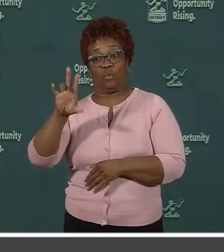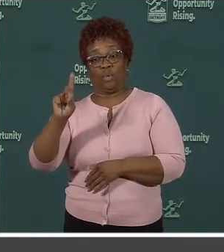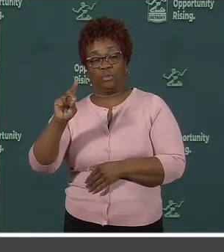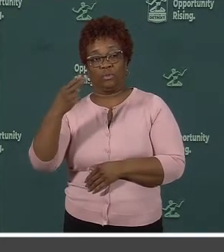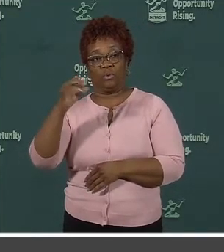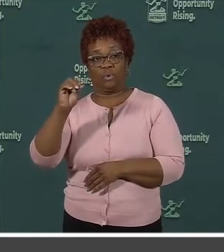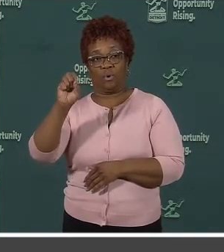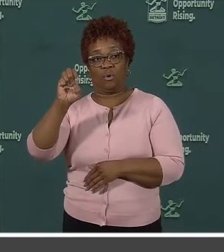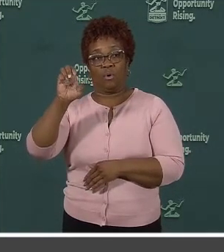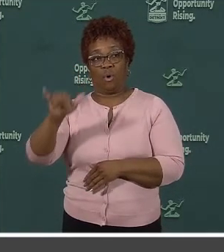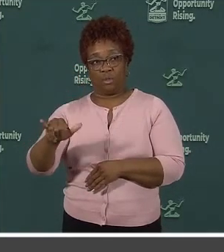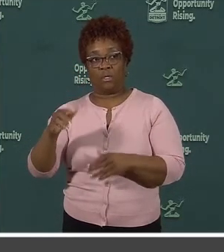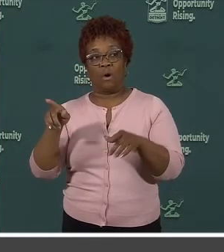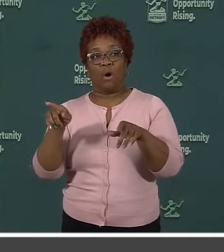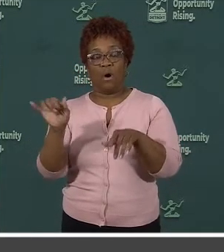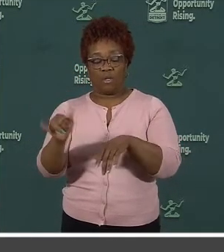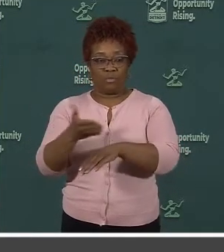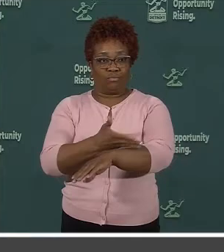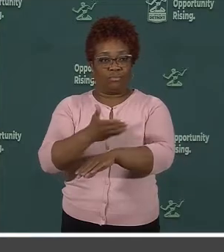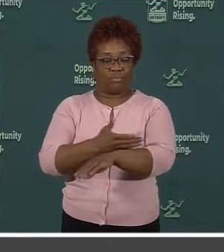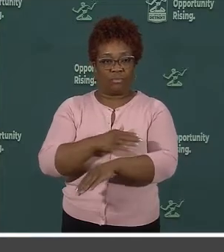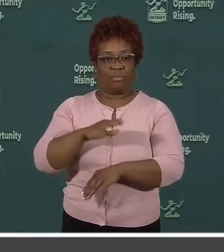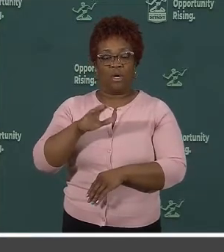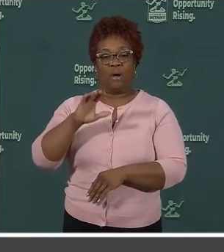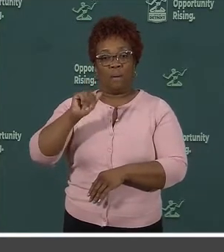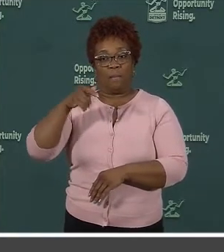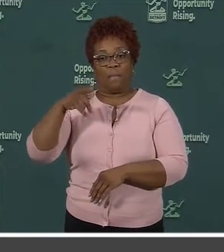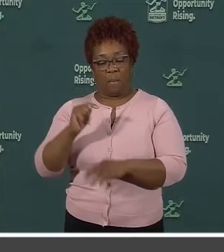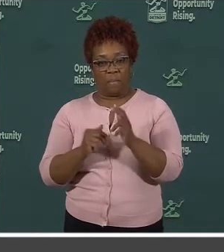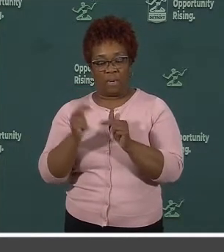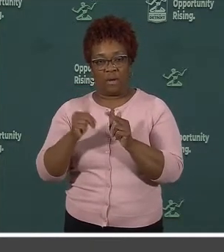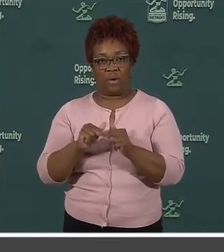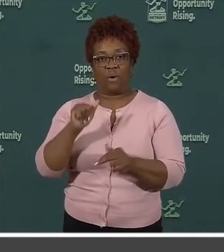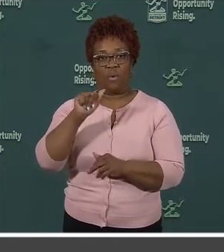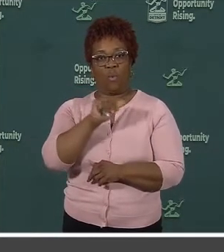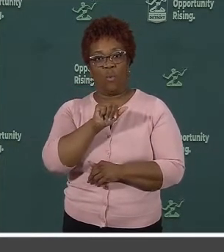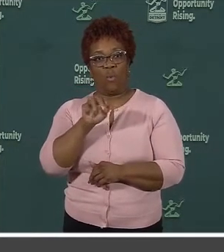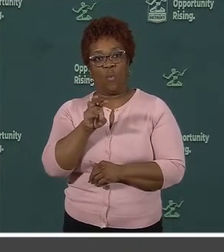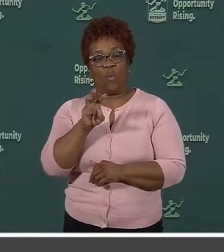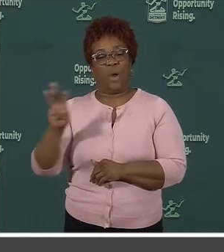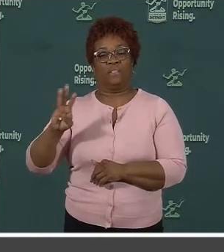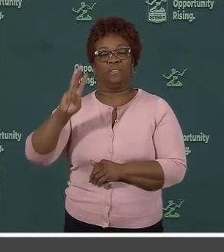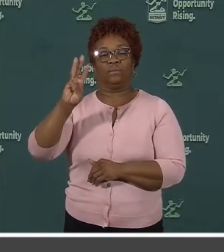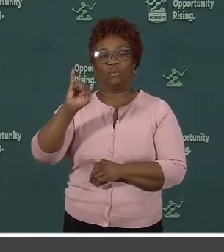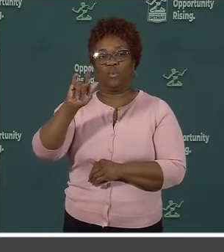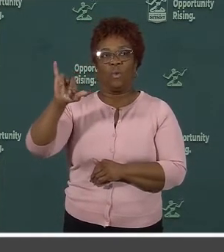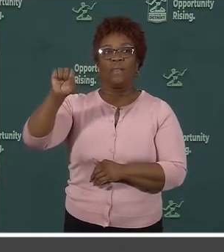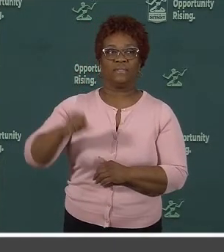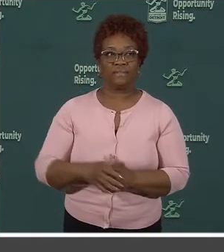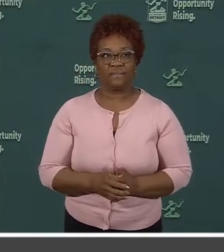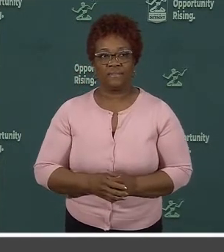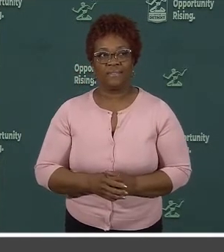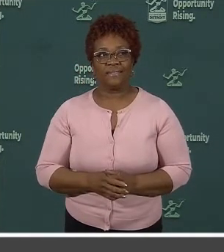WEST WILLIS JIM JENKINS AND CHRIS JACKSON ARE ABOUT TO COMPLETE THAT HUGE APARTMENT COMPLEX AT WOODWARD MACK WITH